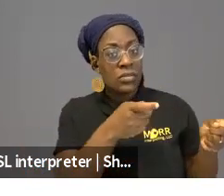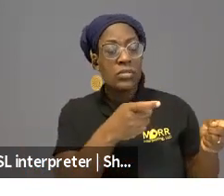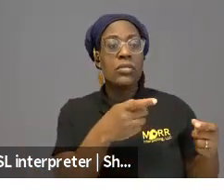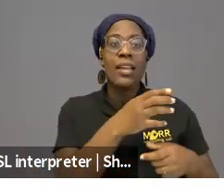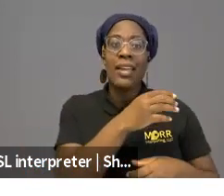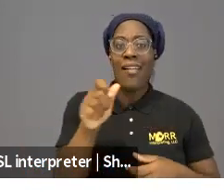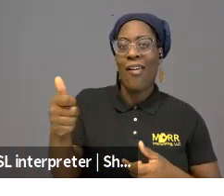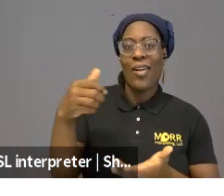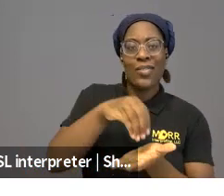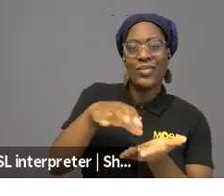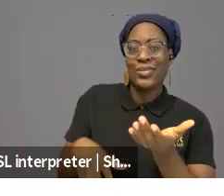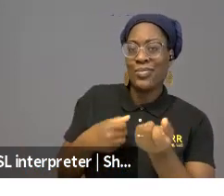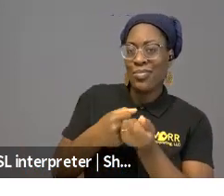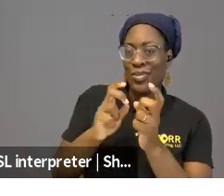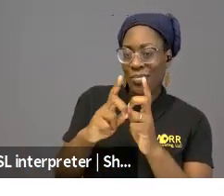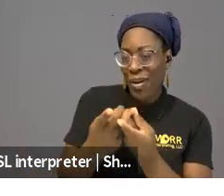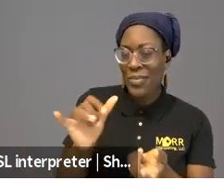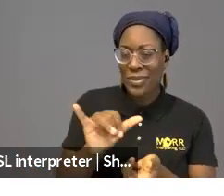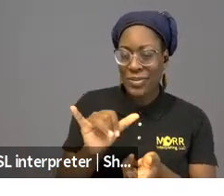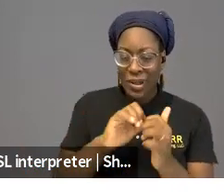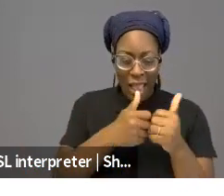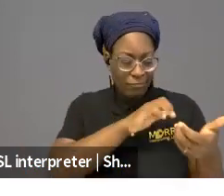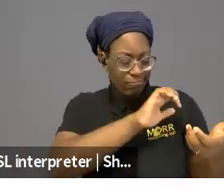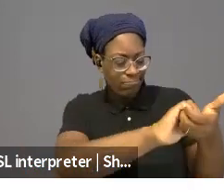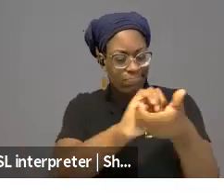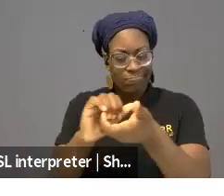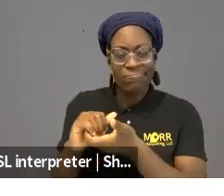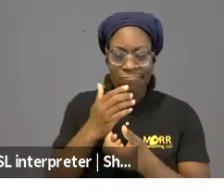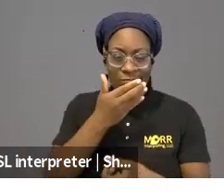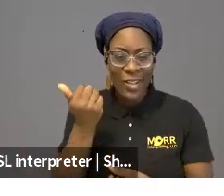For example, when we first began talking about this shift to discipline-specific support, one